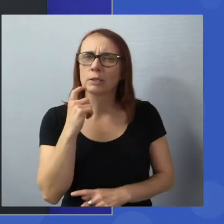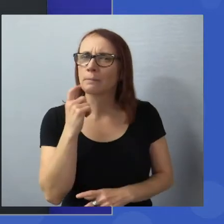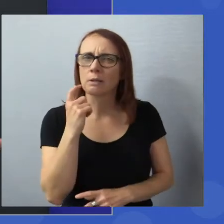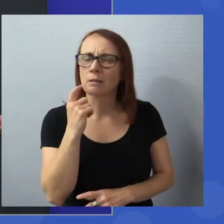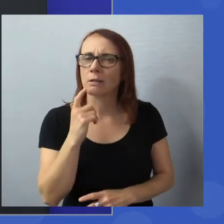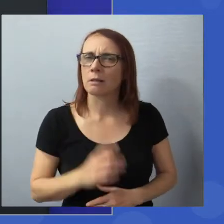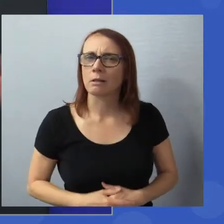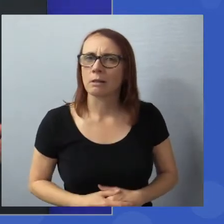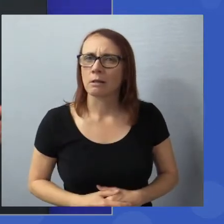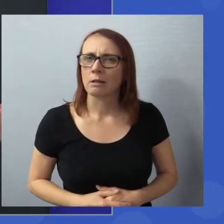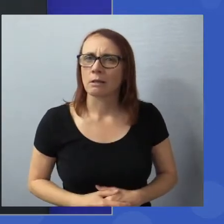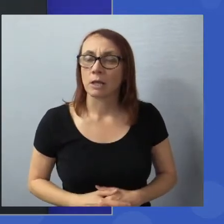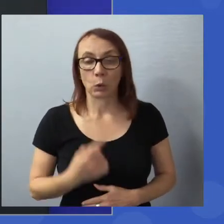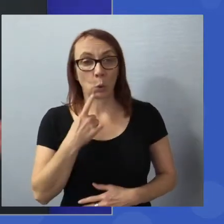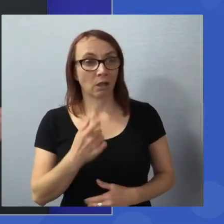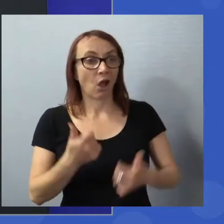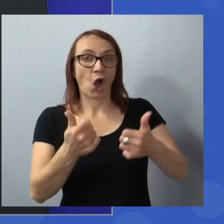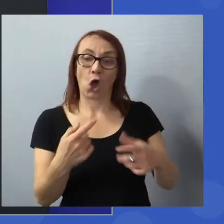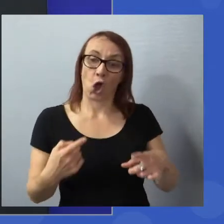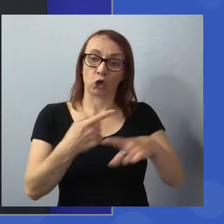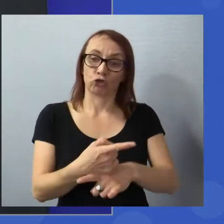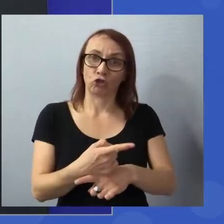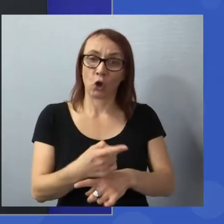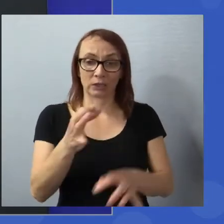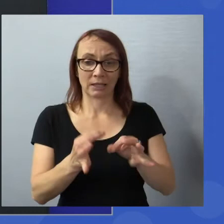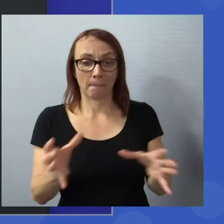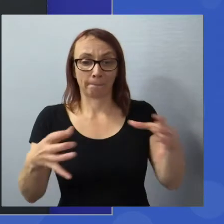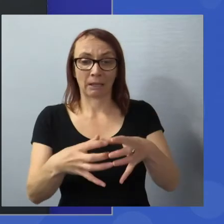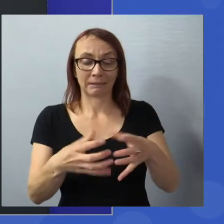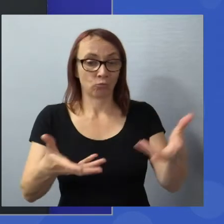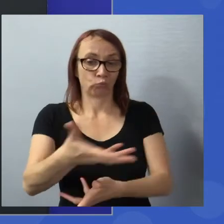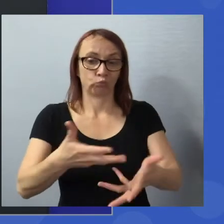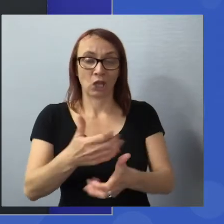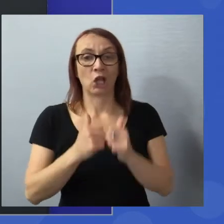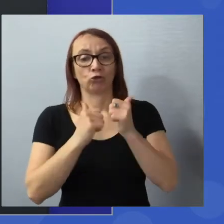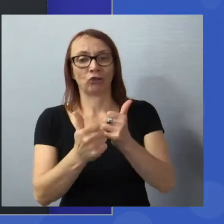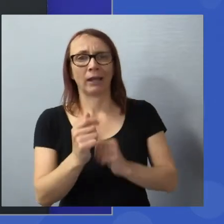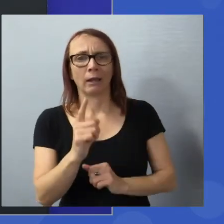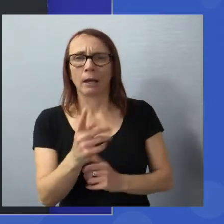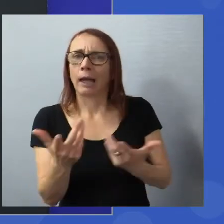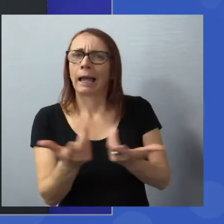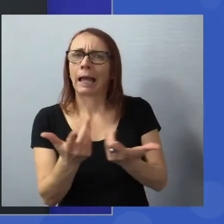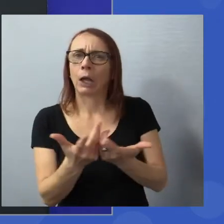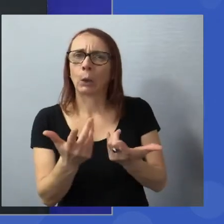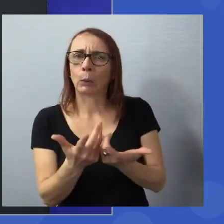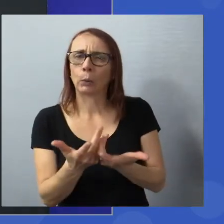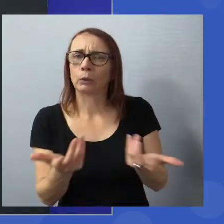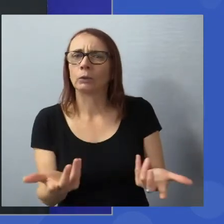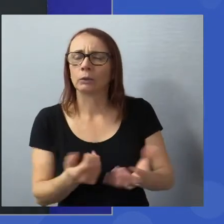know we can say more cross-party cooperation less adversarial politics would be great but how do we actually get there some one of the ideas that was